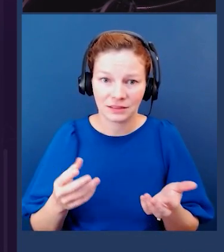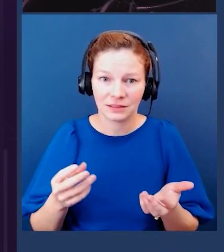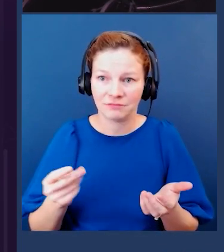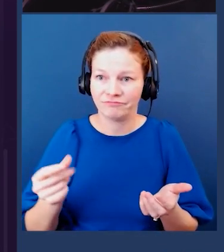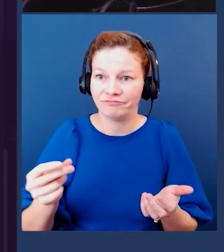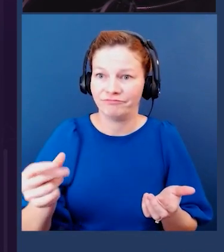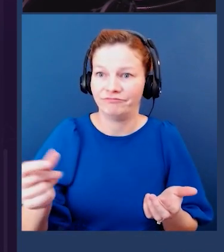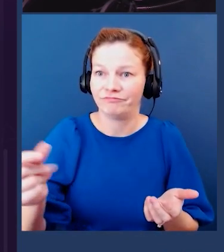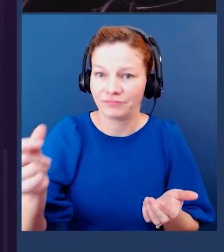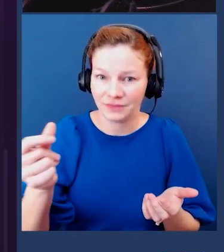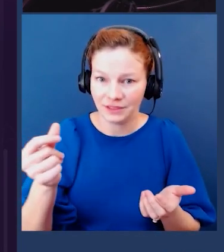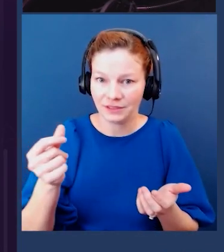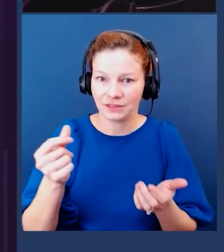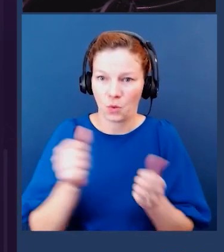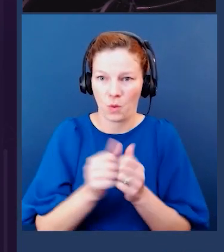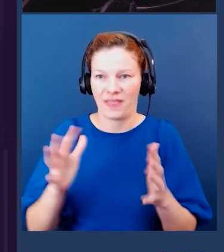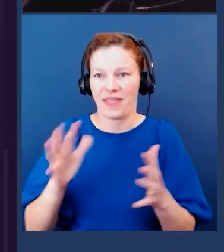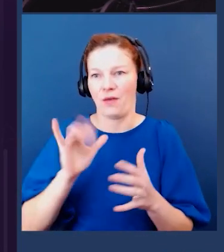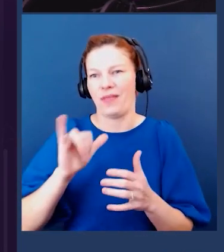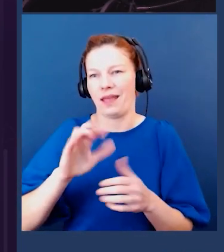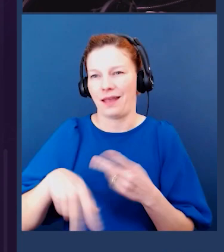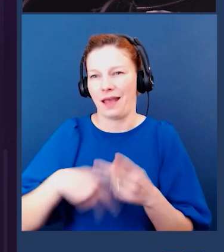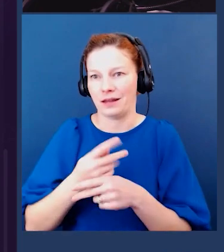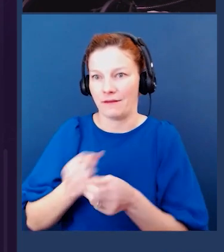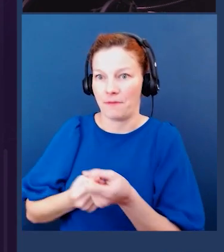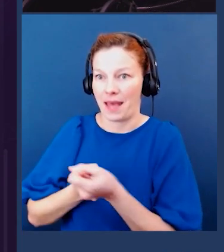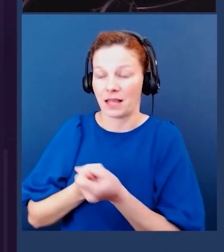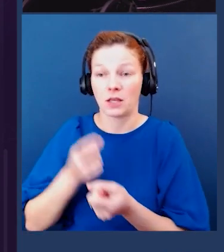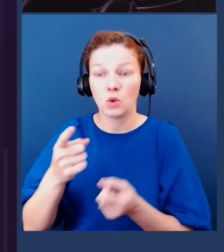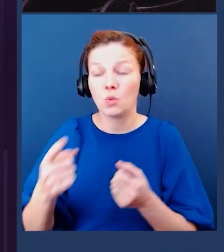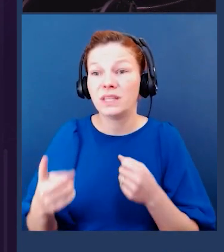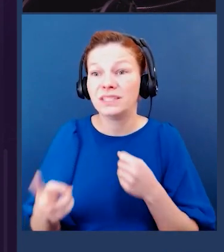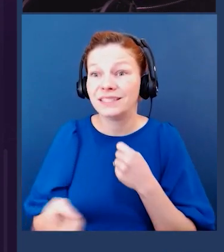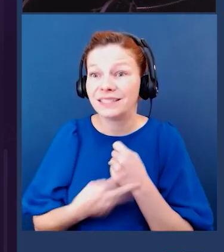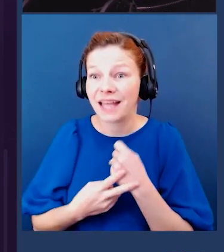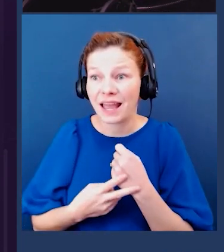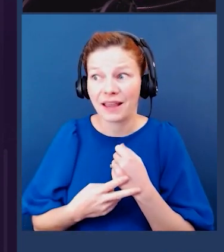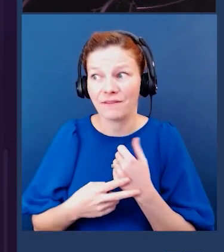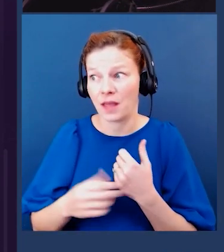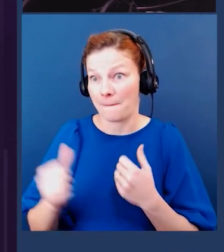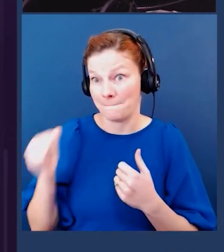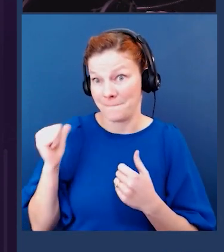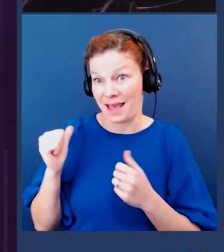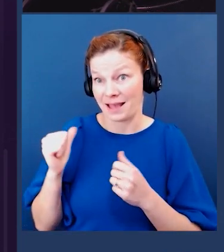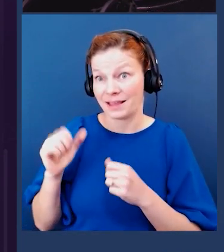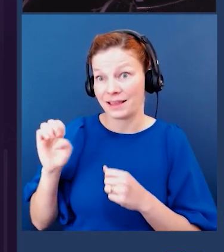You will save like 2, 3, full time, you know, backend developers that you can reinvest somewhere else.